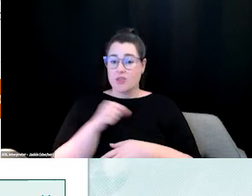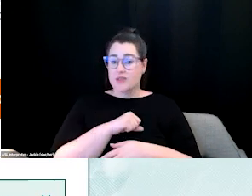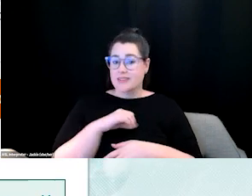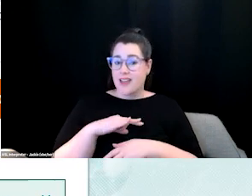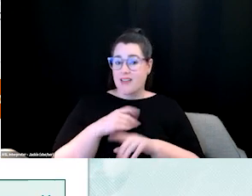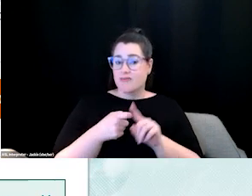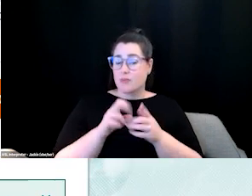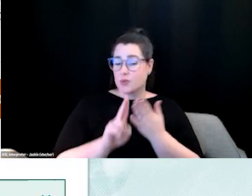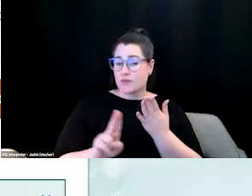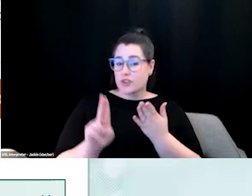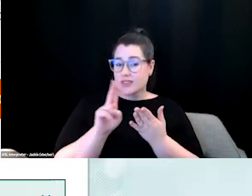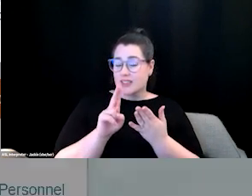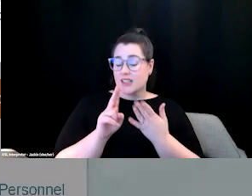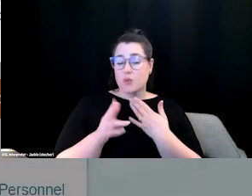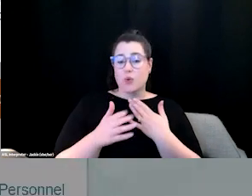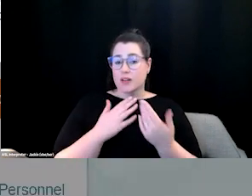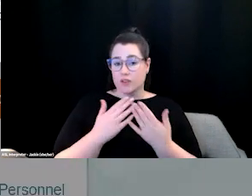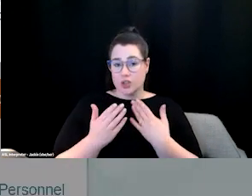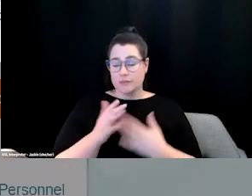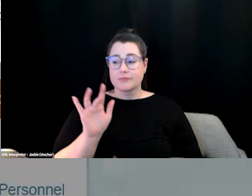So you just click on Add Other Authorized User.